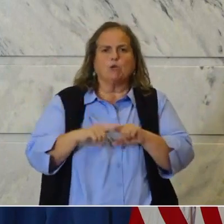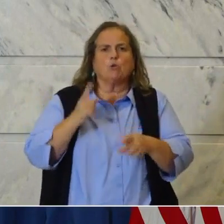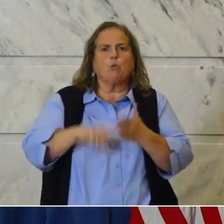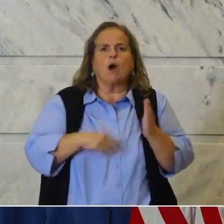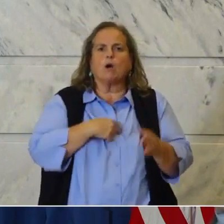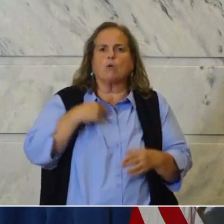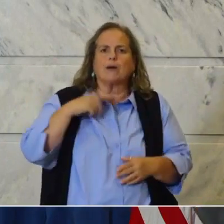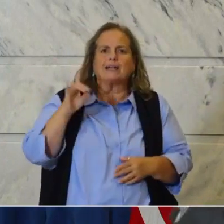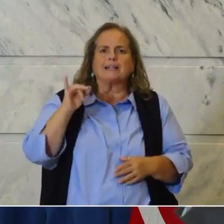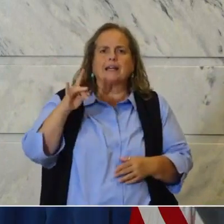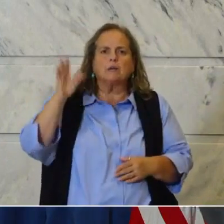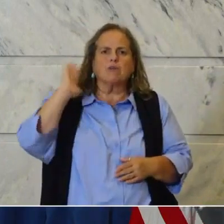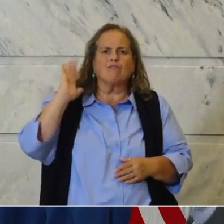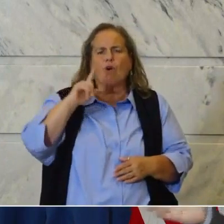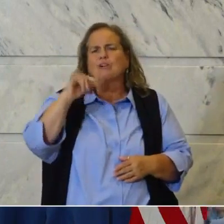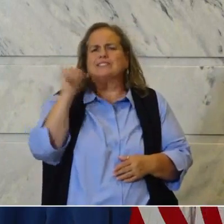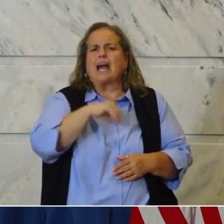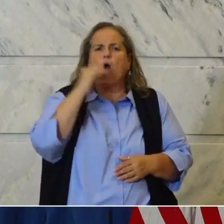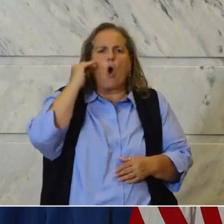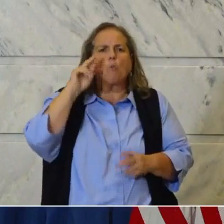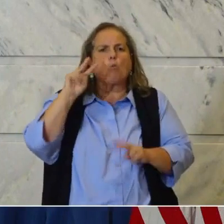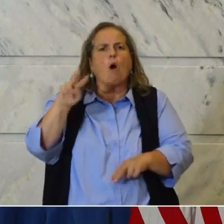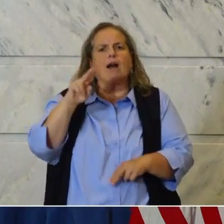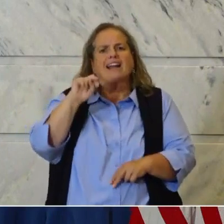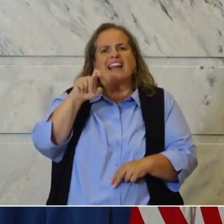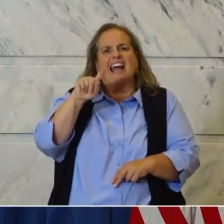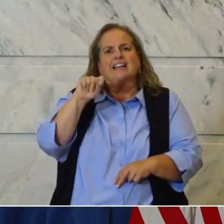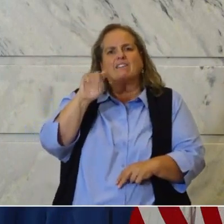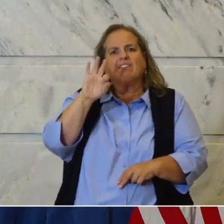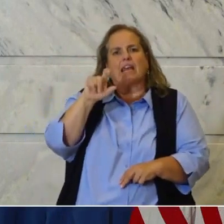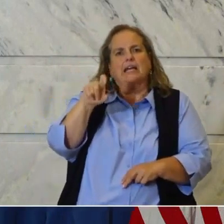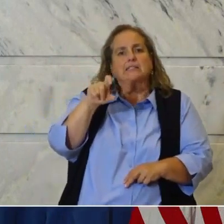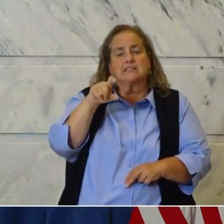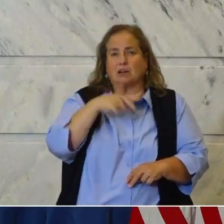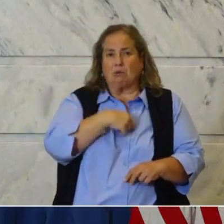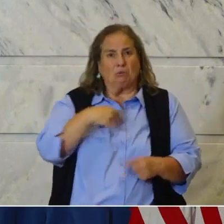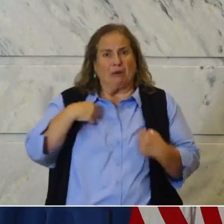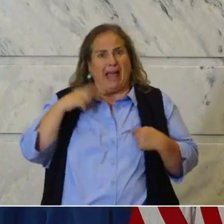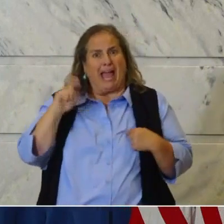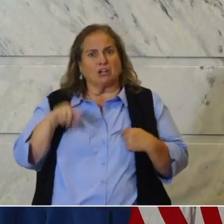Netflix. They had to go to a war overseas that to sacrifice so much they